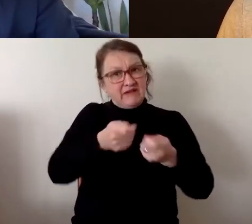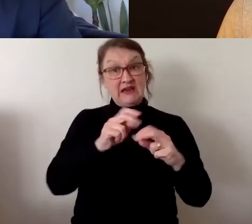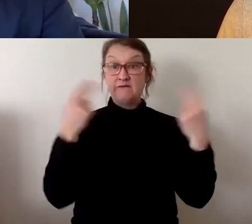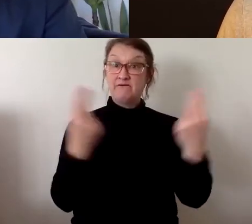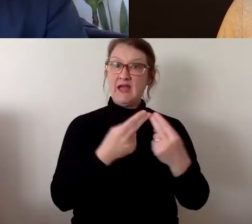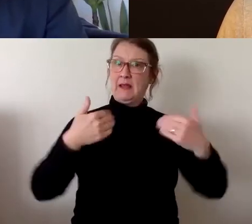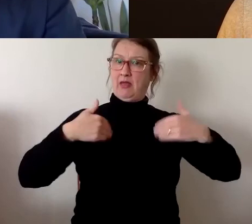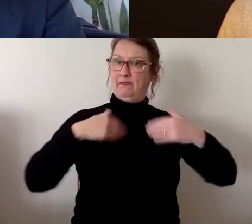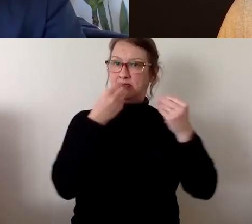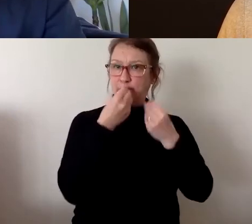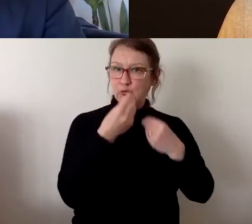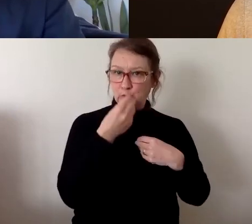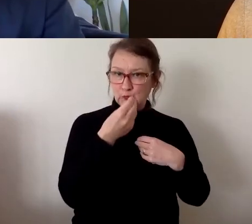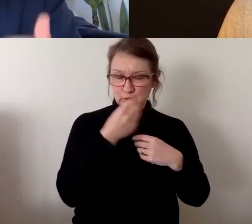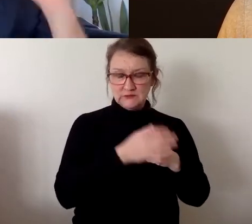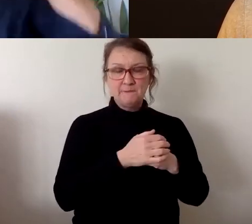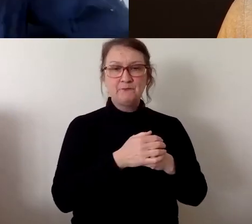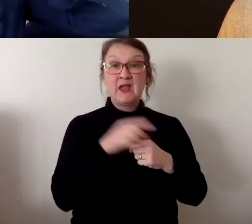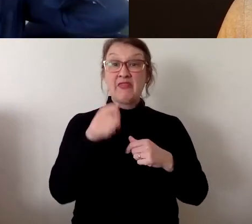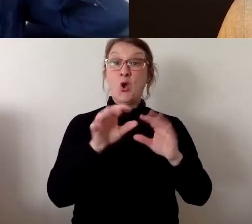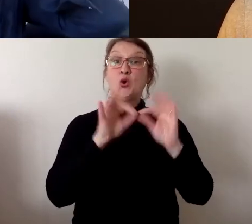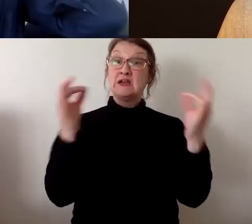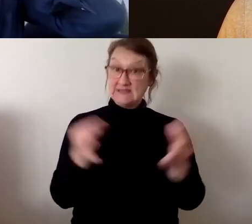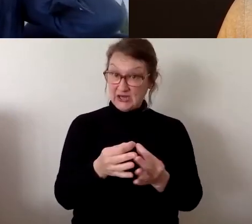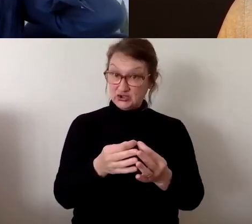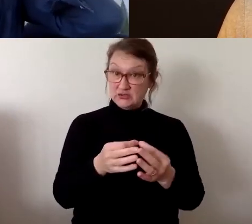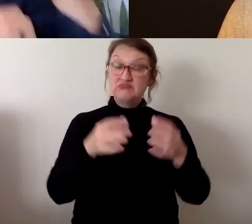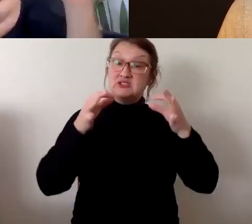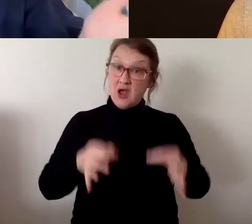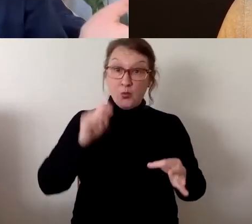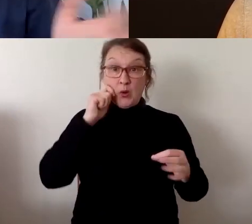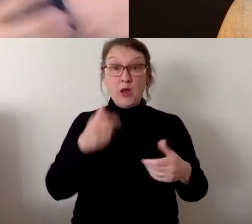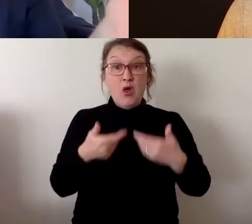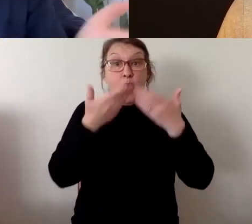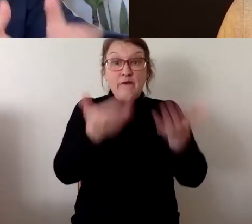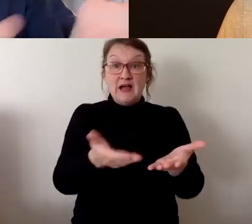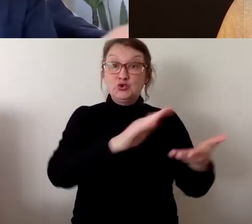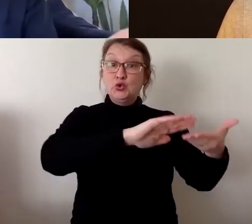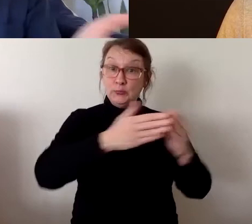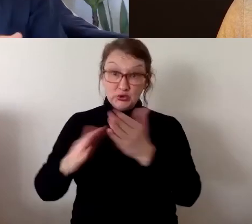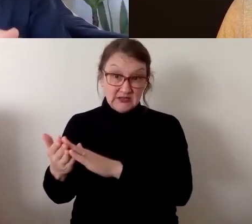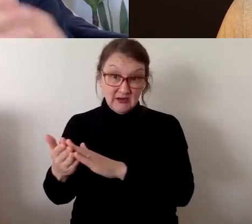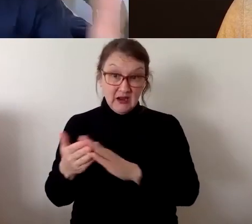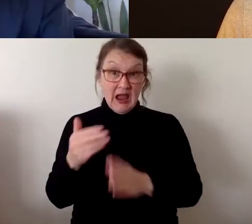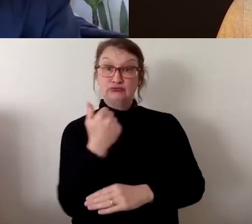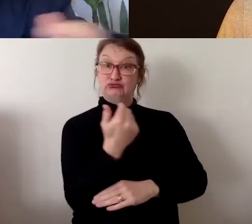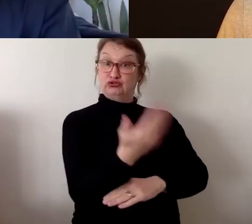They made a decision, "We'll put this out to community and charge a certain amount for access to the app. We'll use a closed